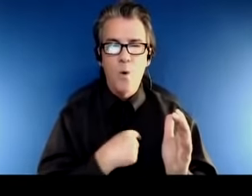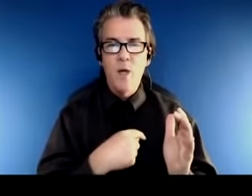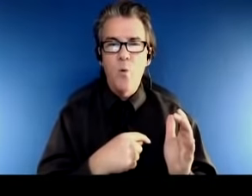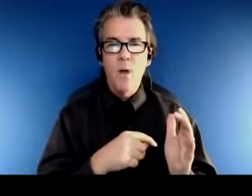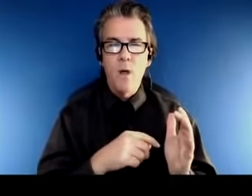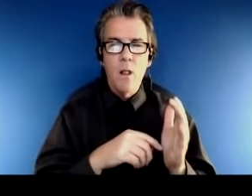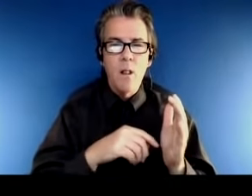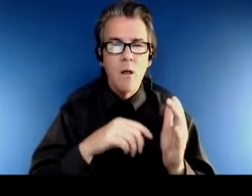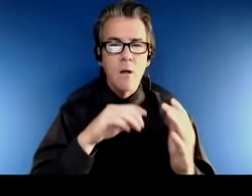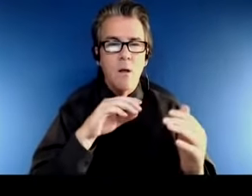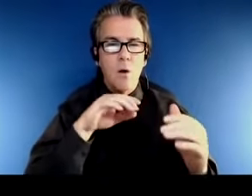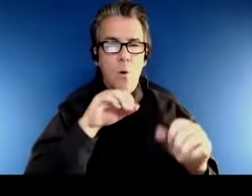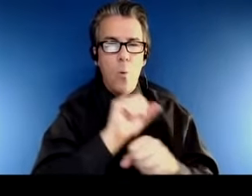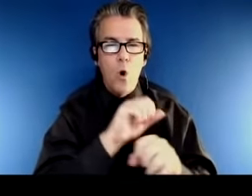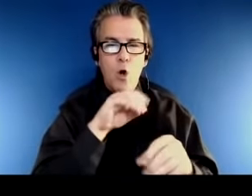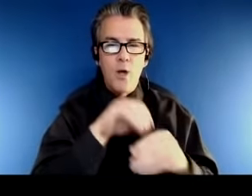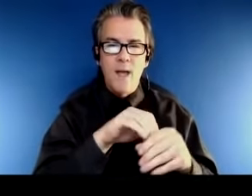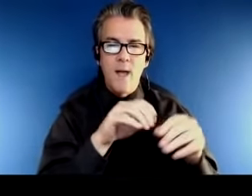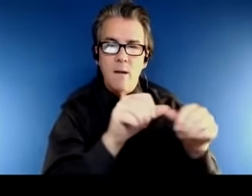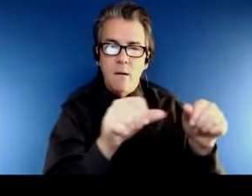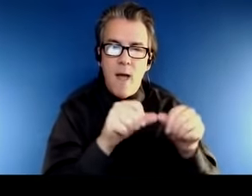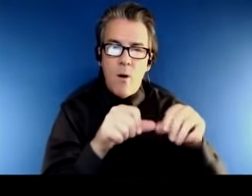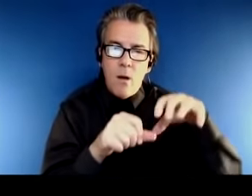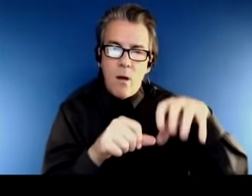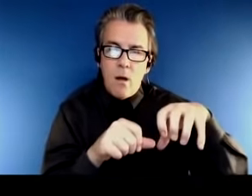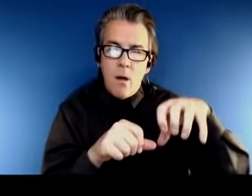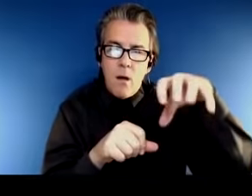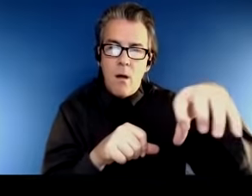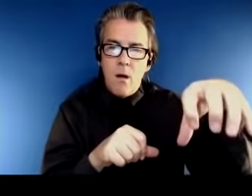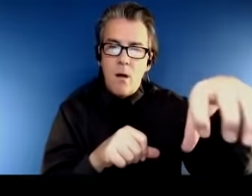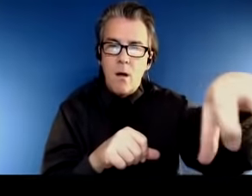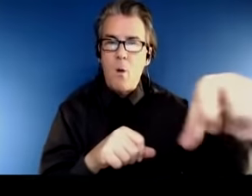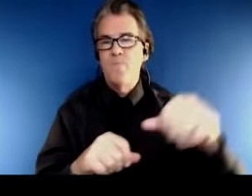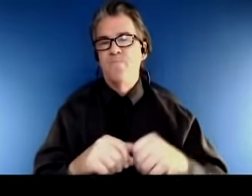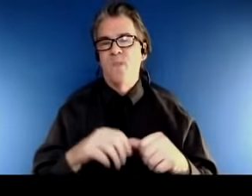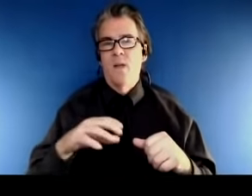we send out messages that we've receive the all-clear from a weather perspective.